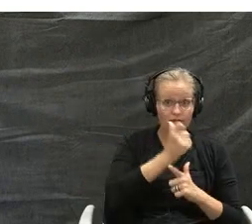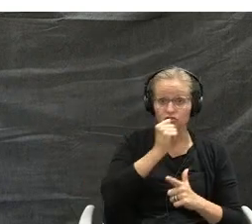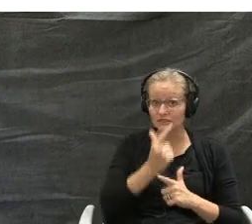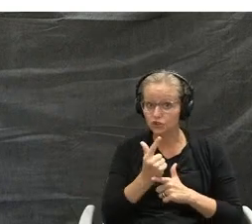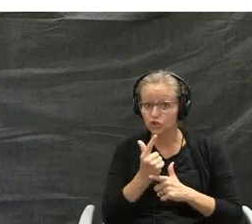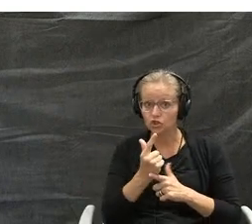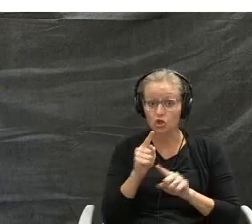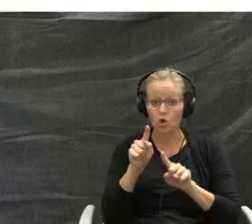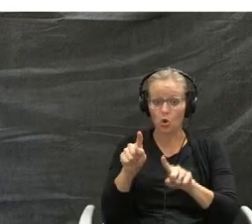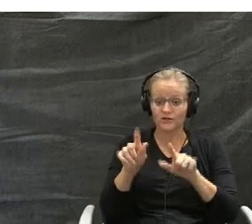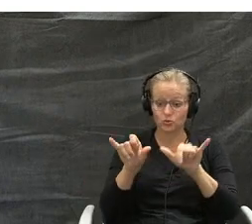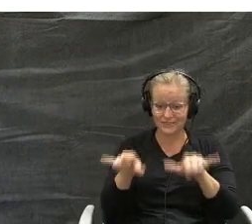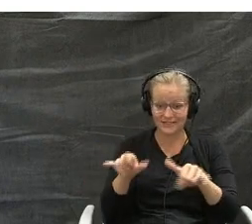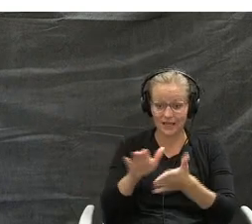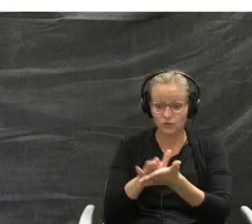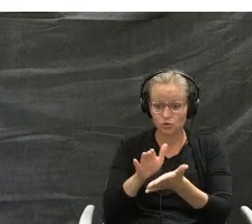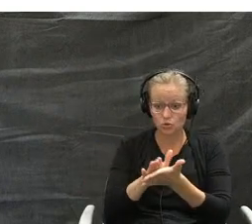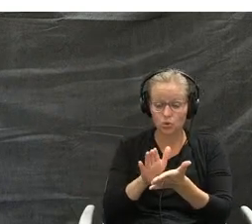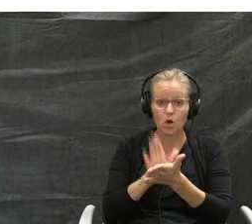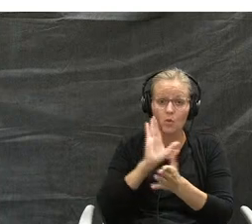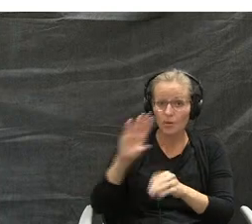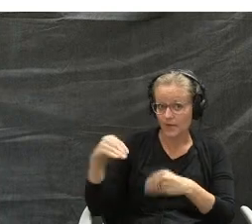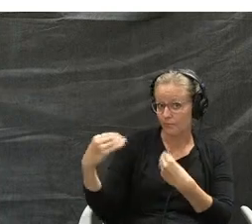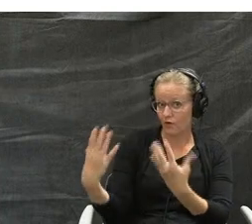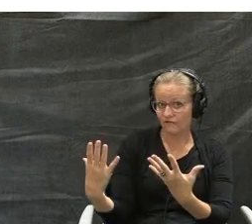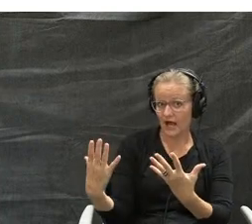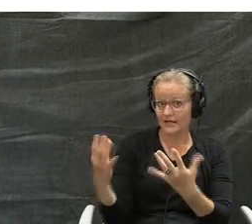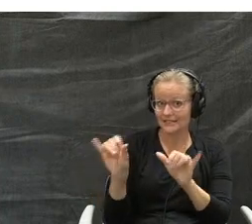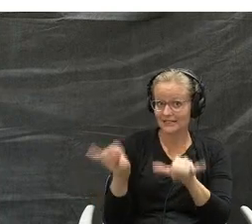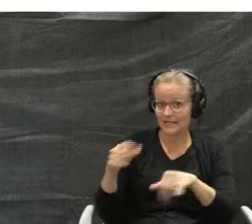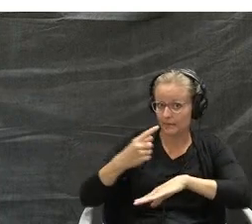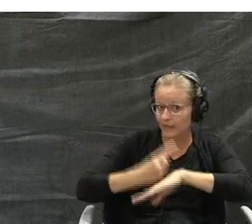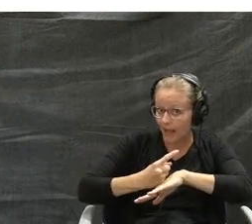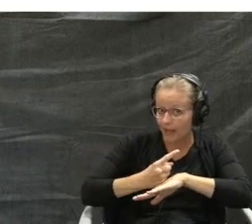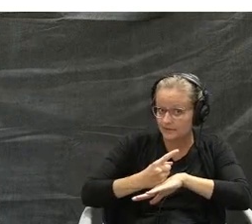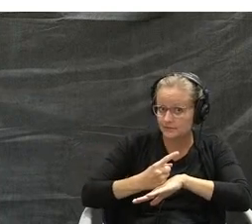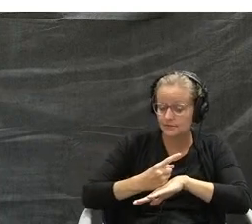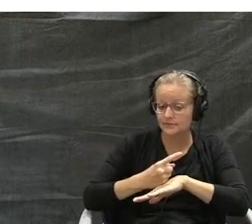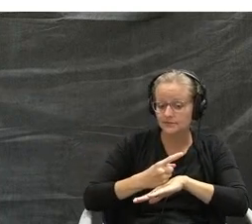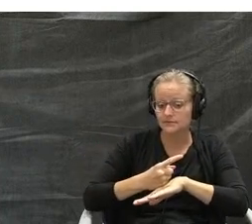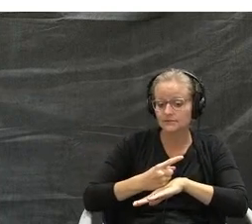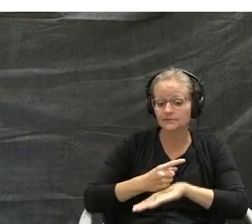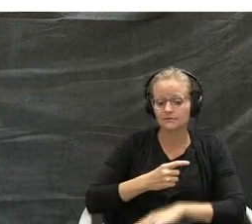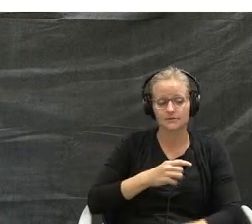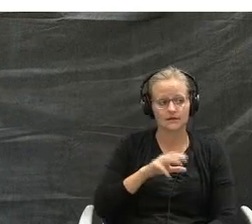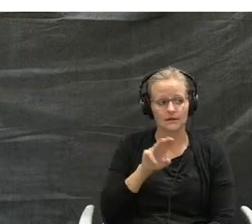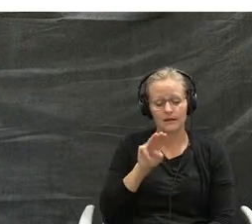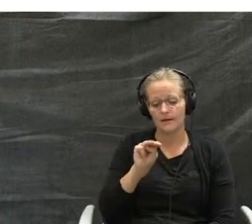is a hybrid attendance option implemented? My a cramp of Maple Grove says.